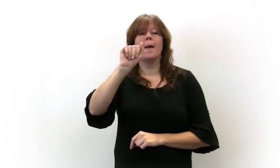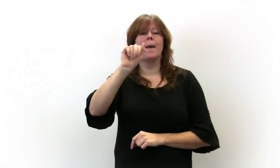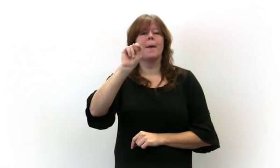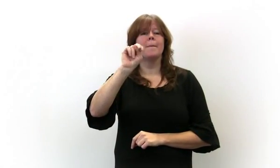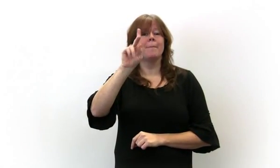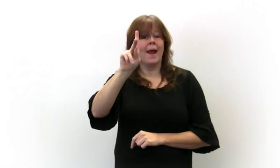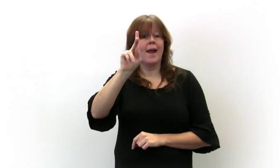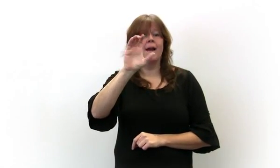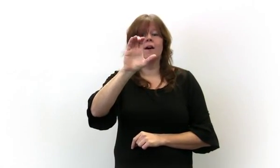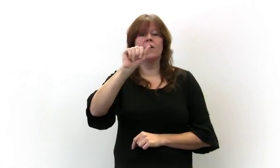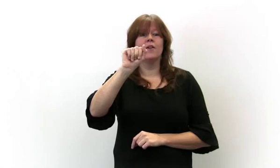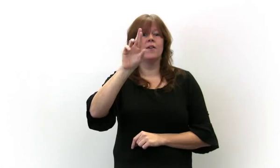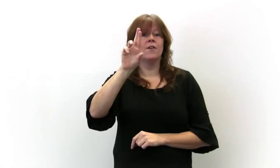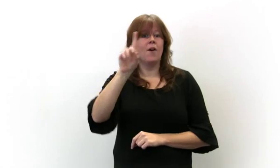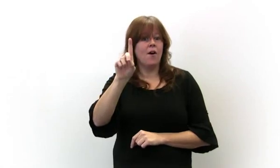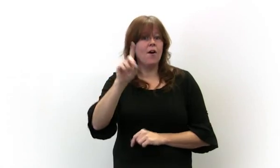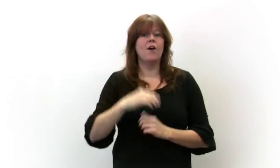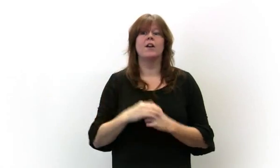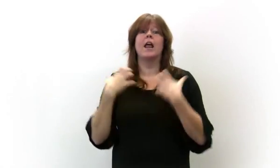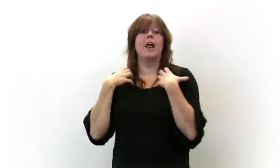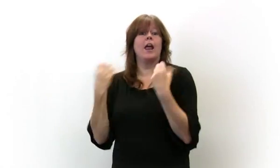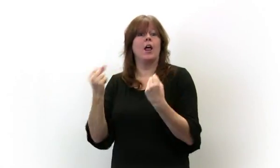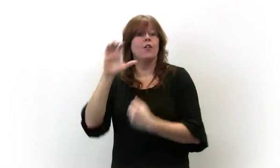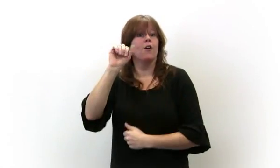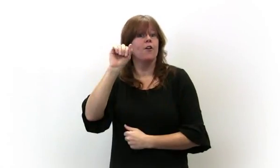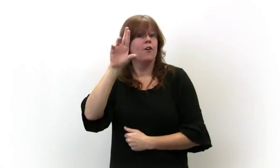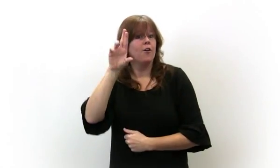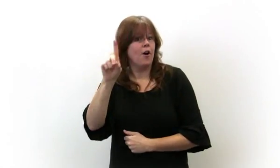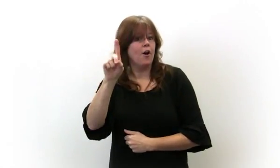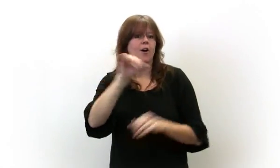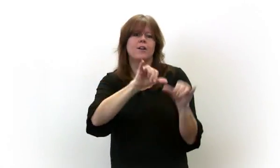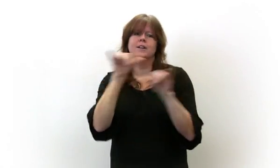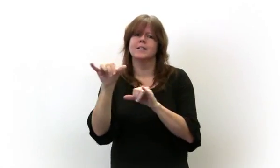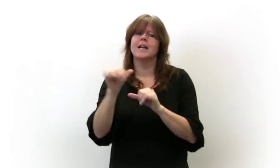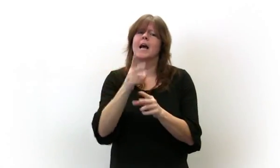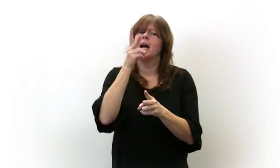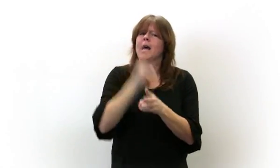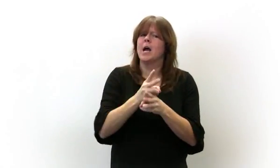Treat it like your bank or health card.